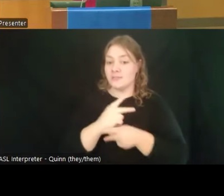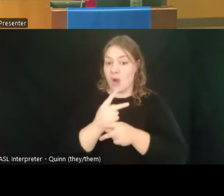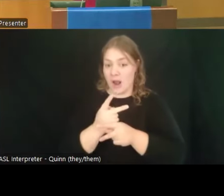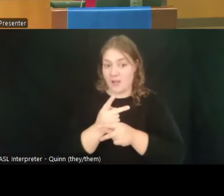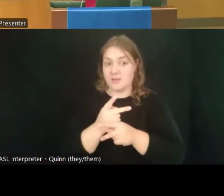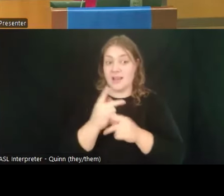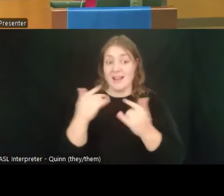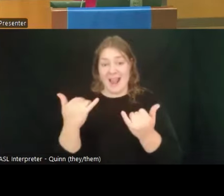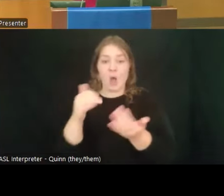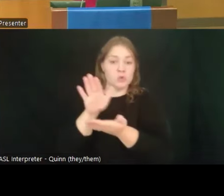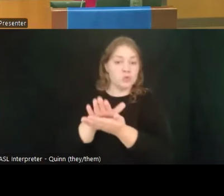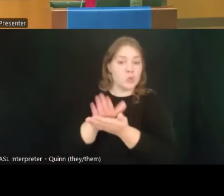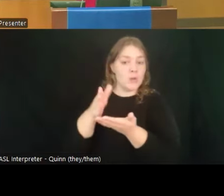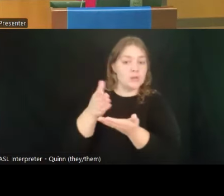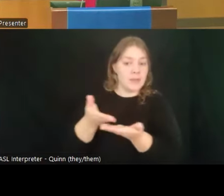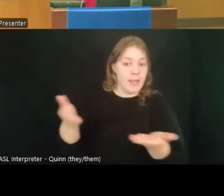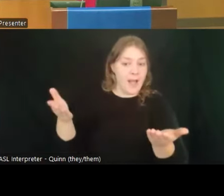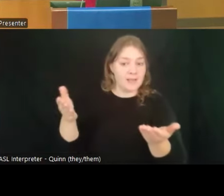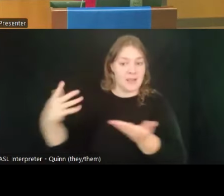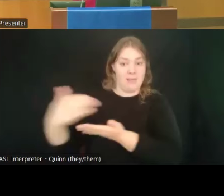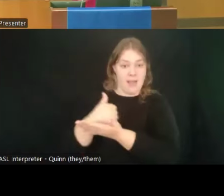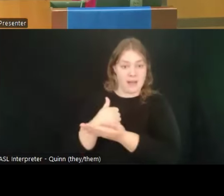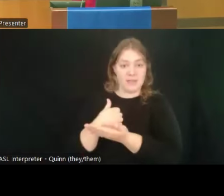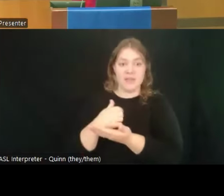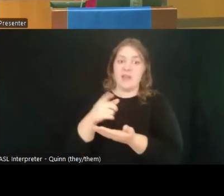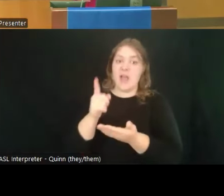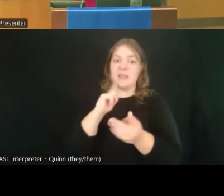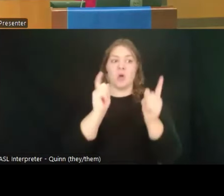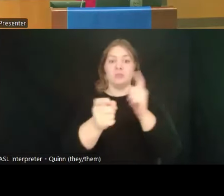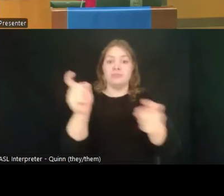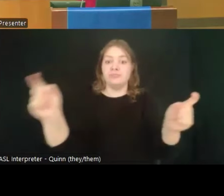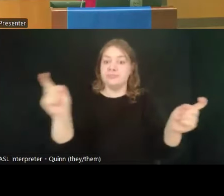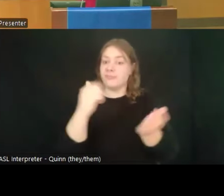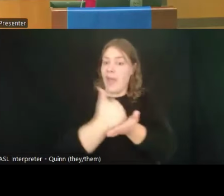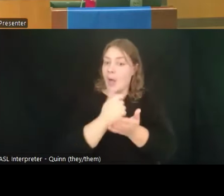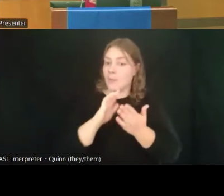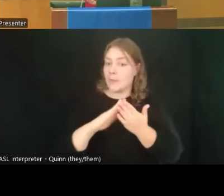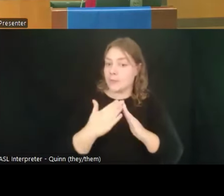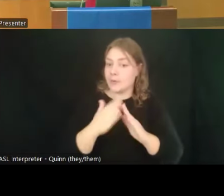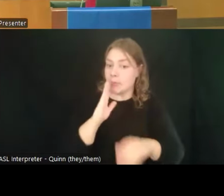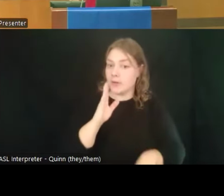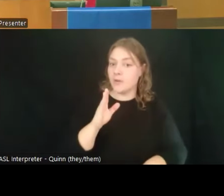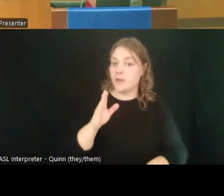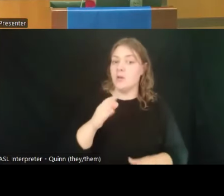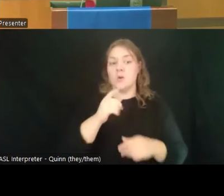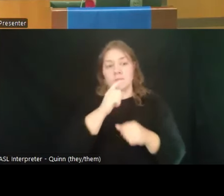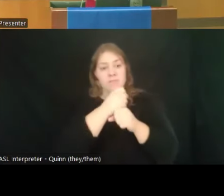supplies go to helping out within our community we want to make sure that we are serving the people